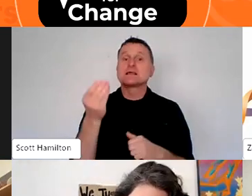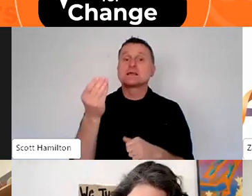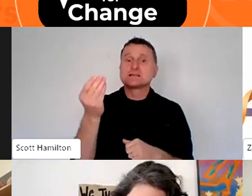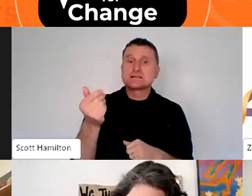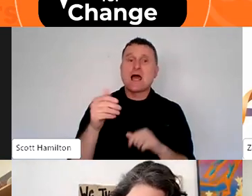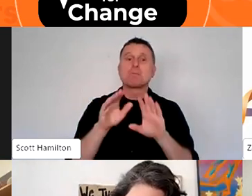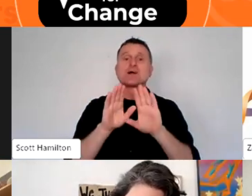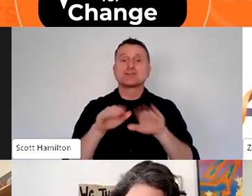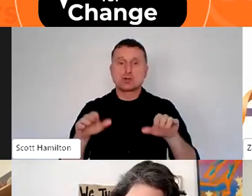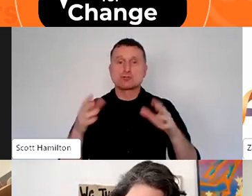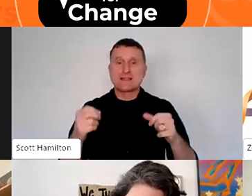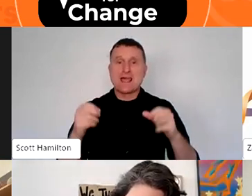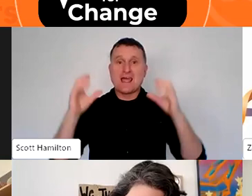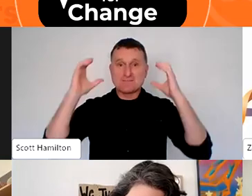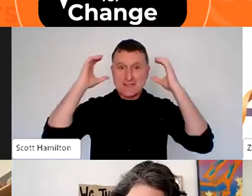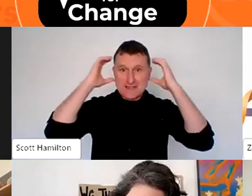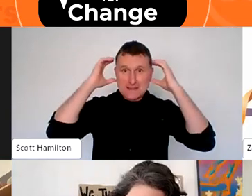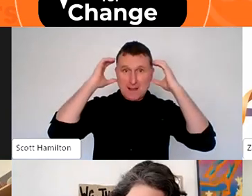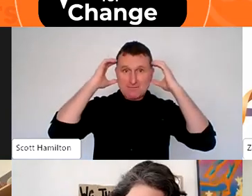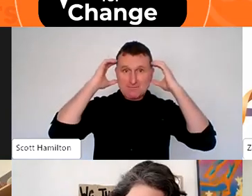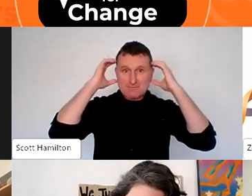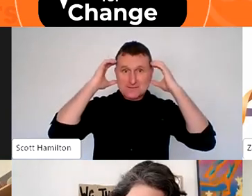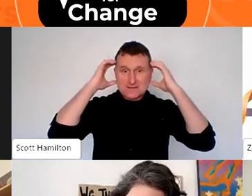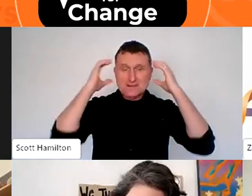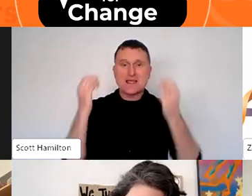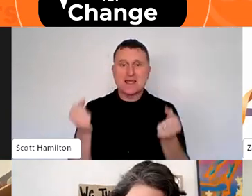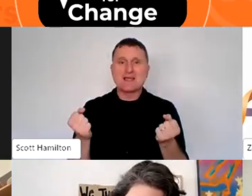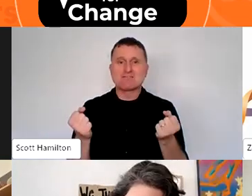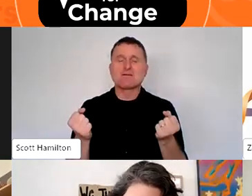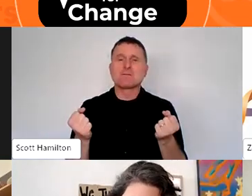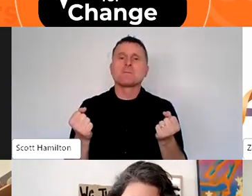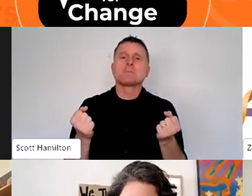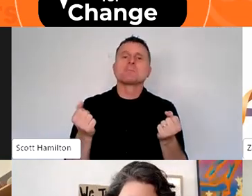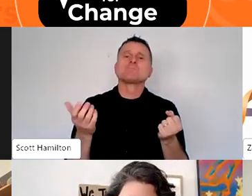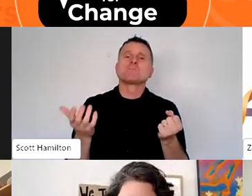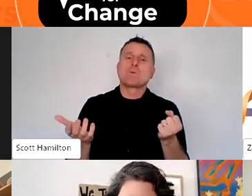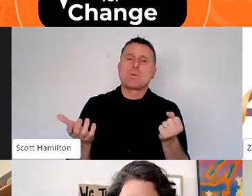A lot of them -- a lot of those children choose, and you wouldn't